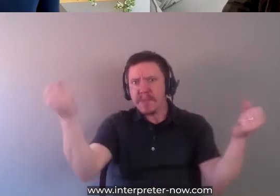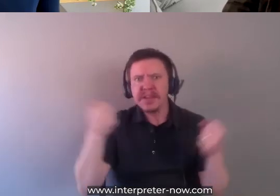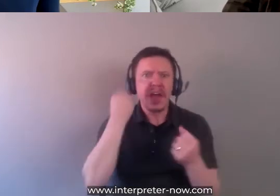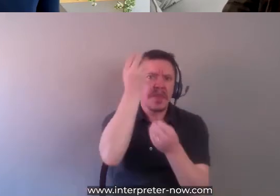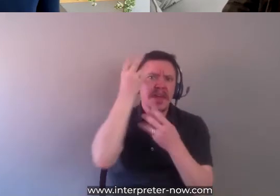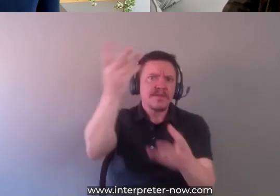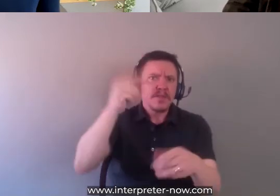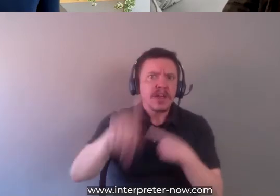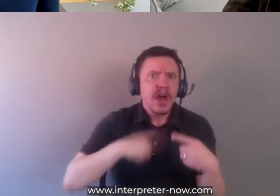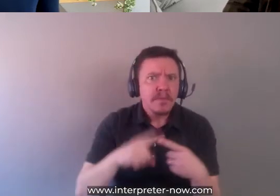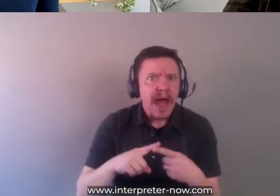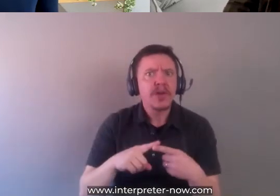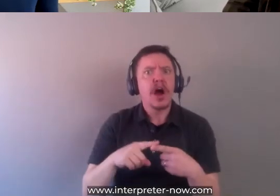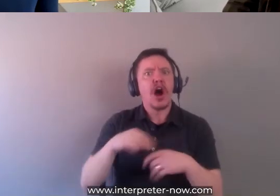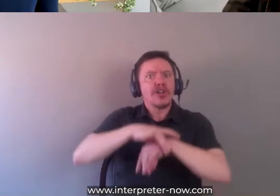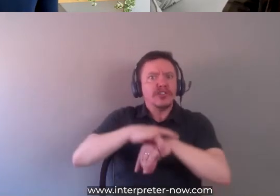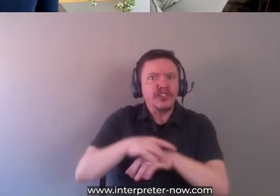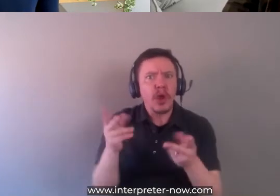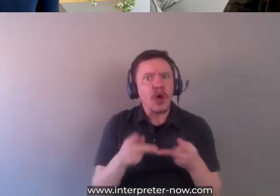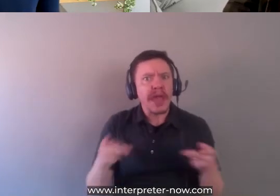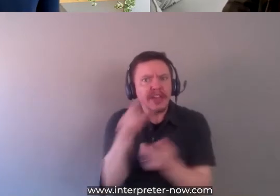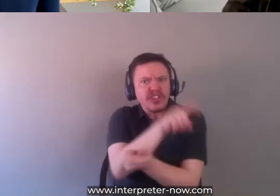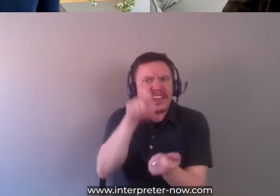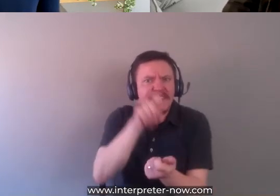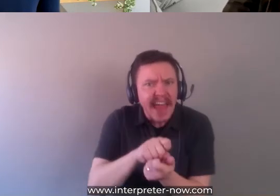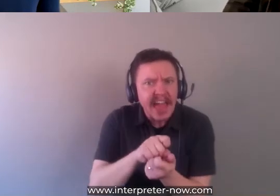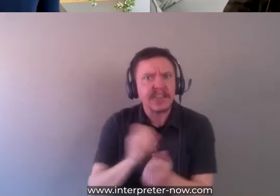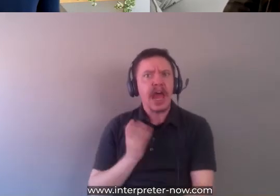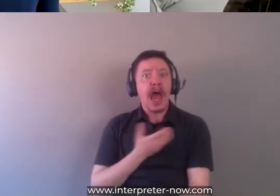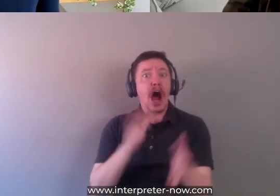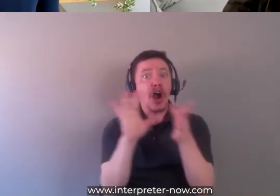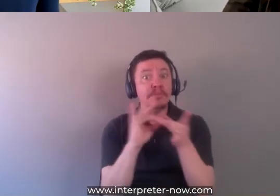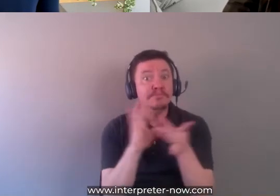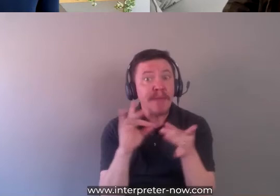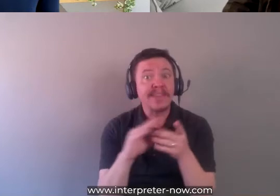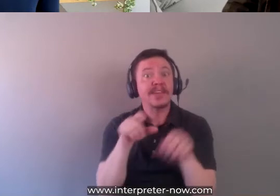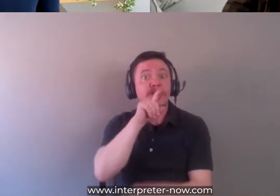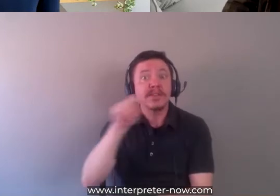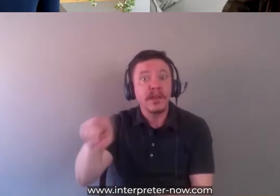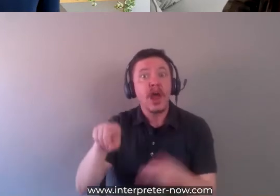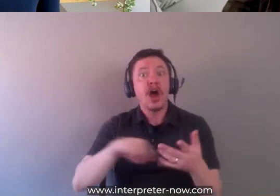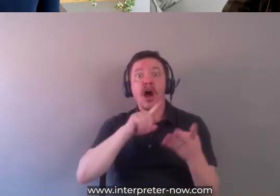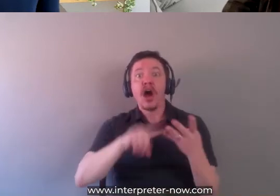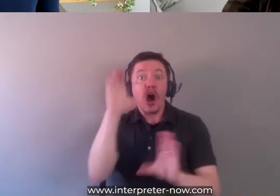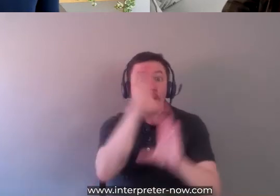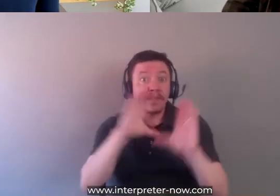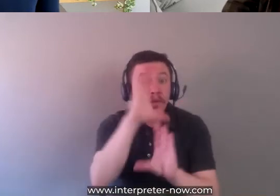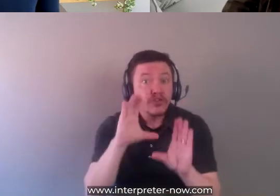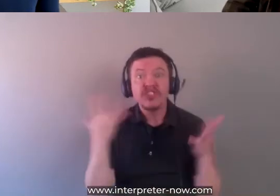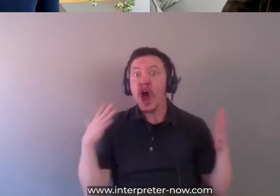our exact geolocation, the contents of our messages and web searches—is already collected